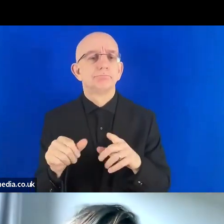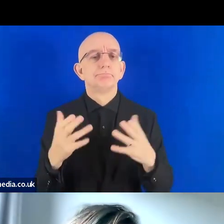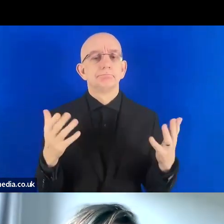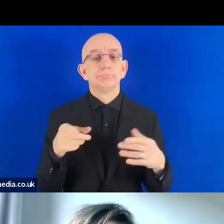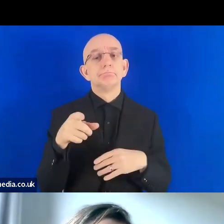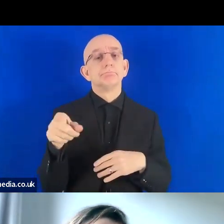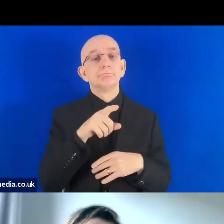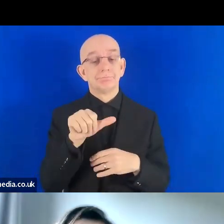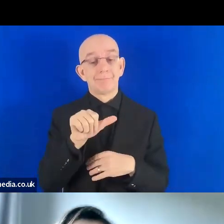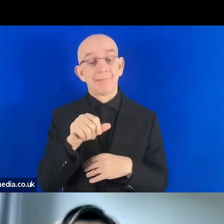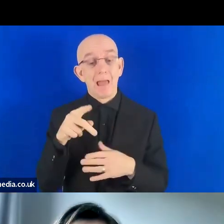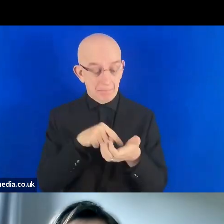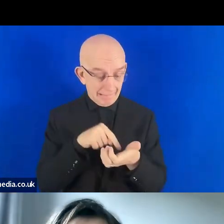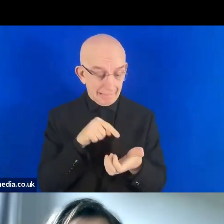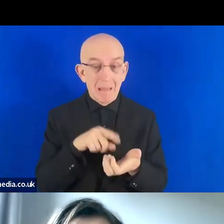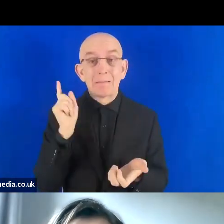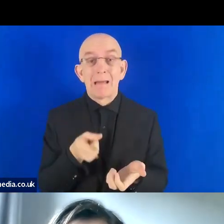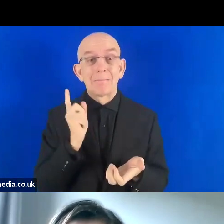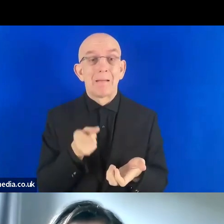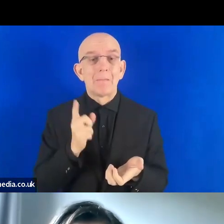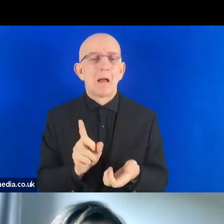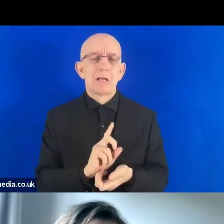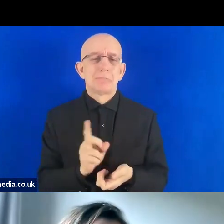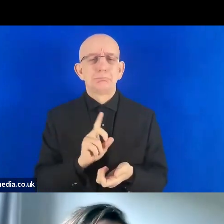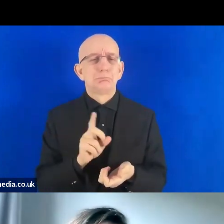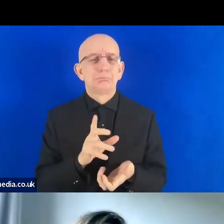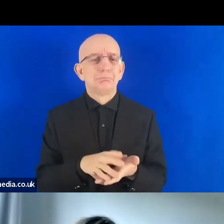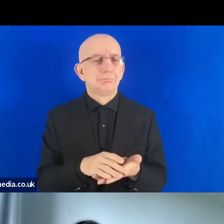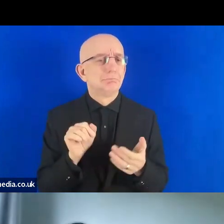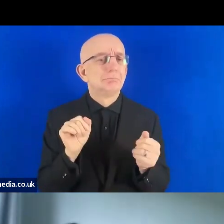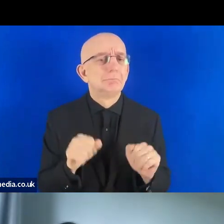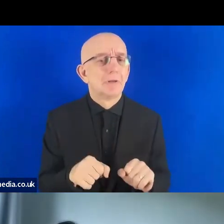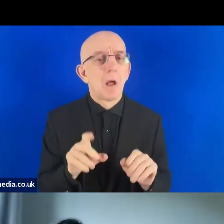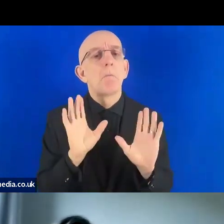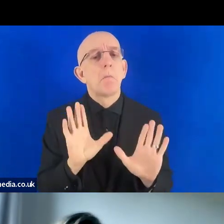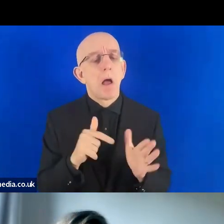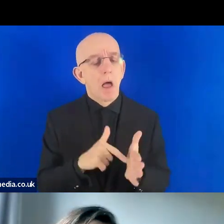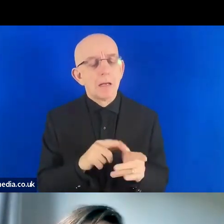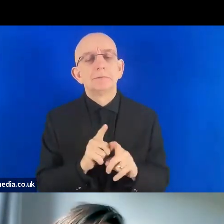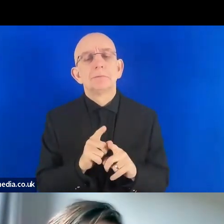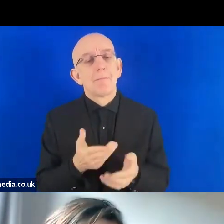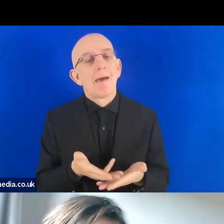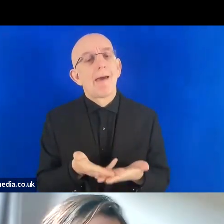Probably, yes. So, yeah, you'll have lots of useful information there.